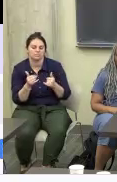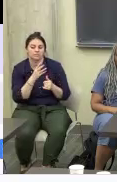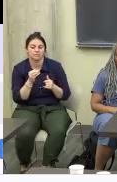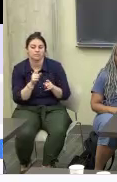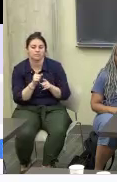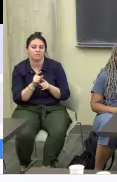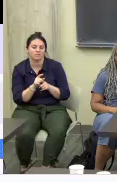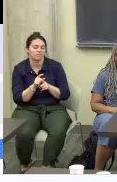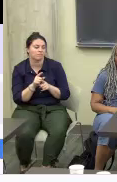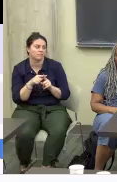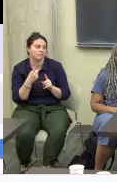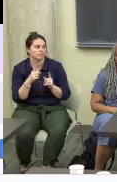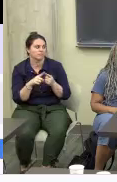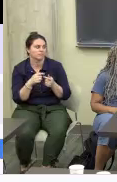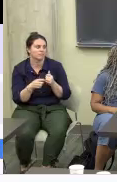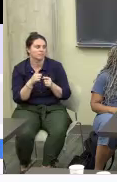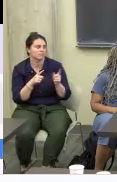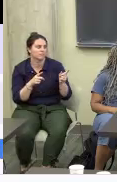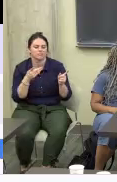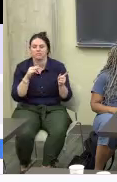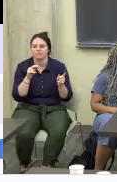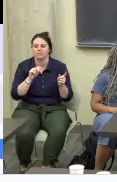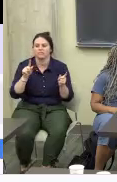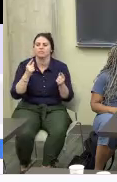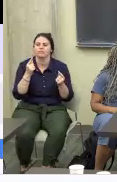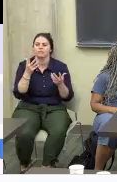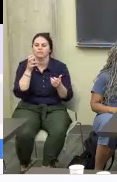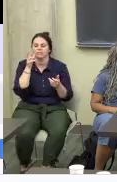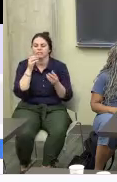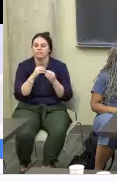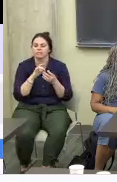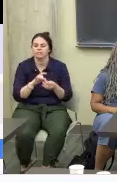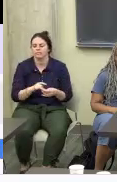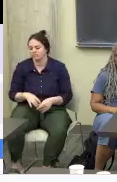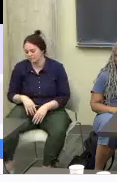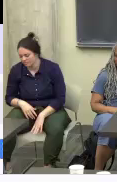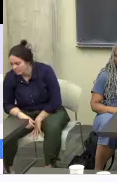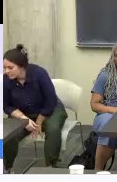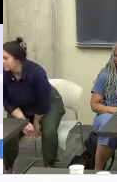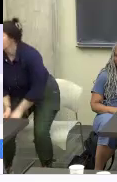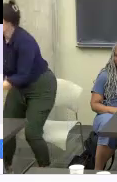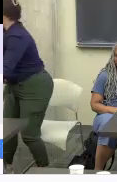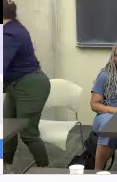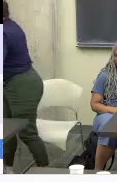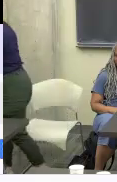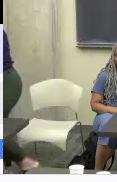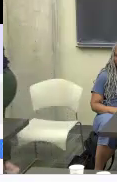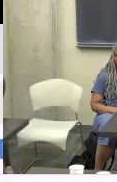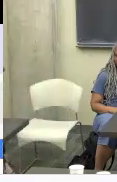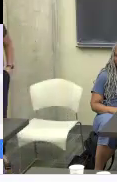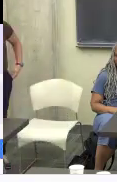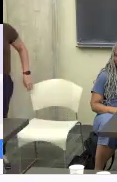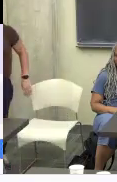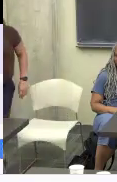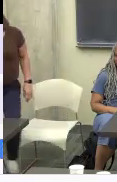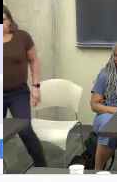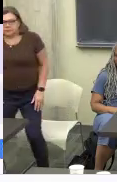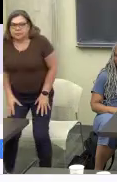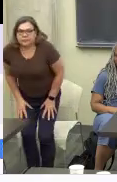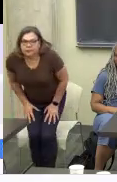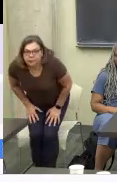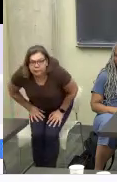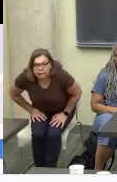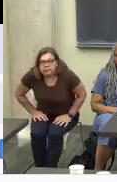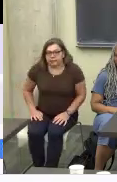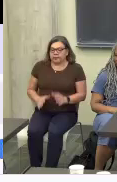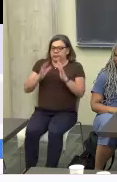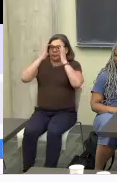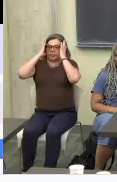plus one to everything that's been said. Just got like… What does… What does someone know